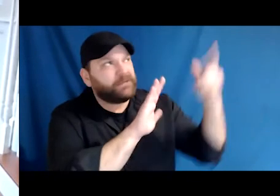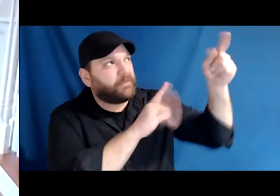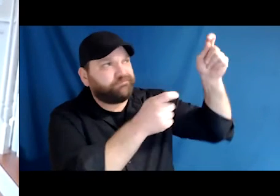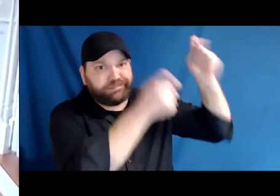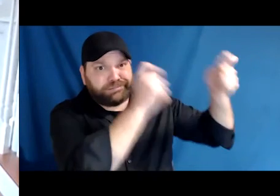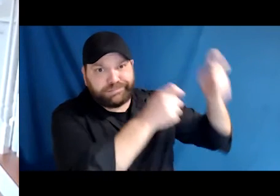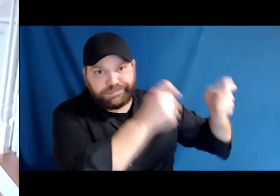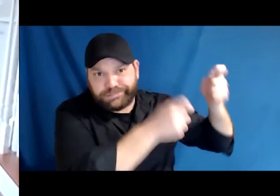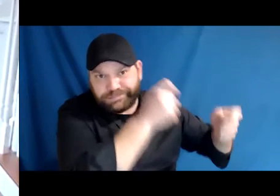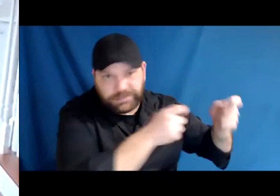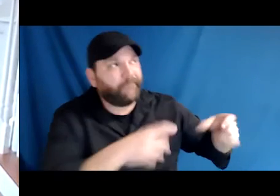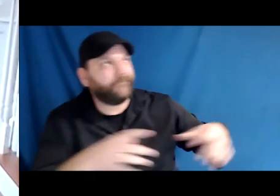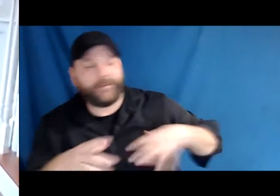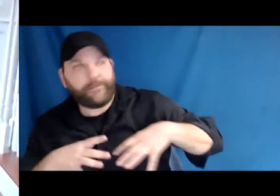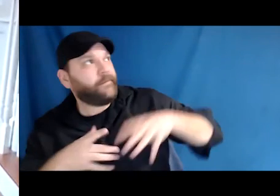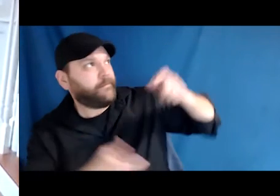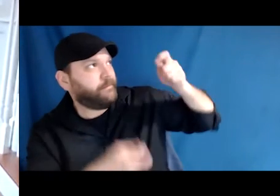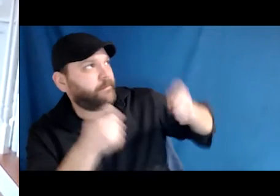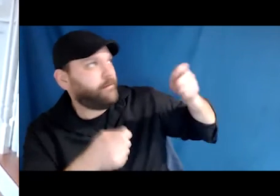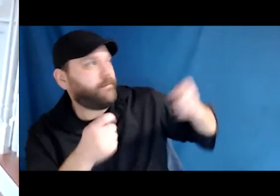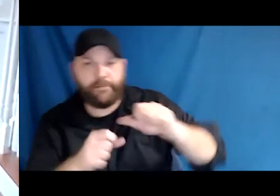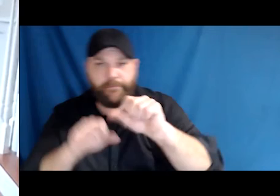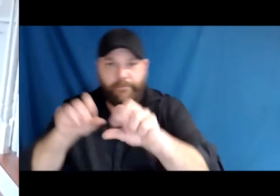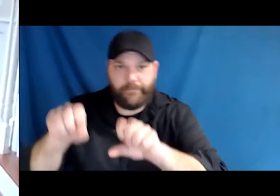To quote head softball coach Kate Refsnyder,